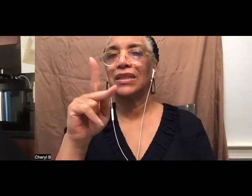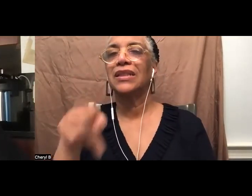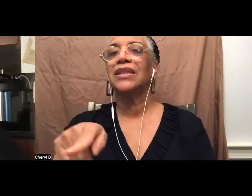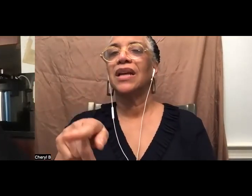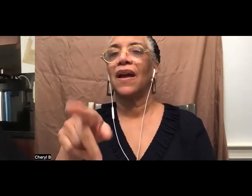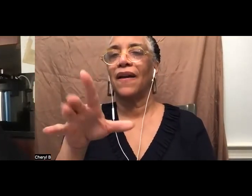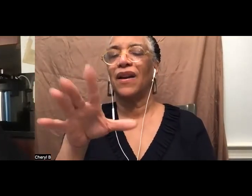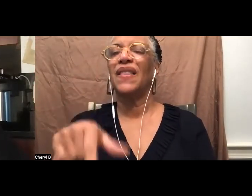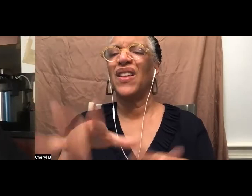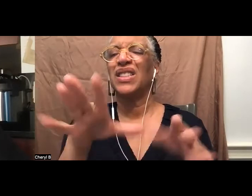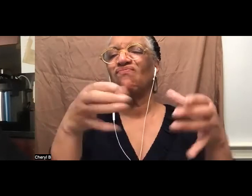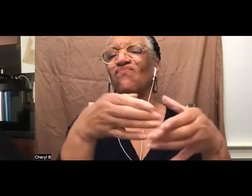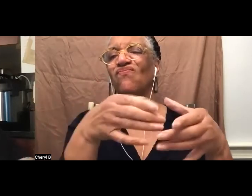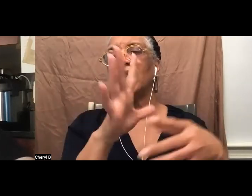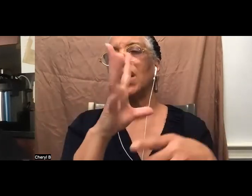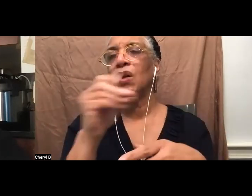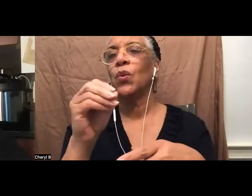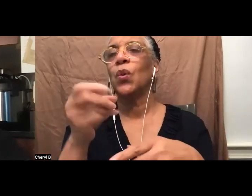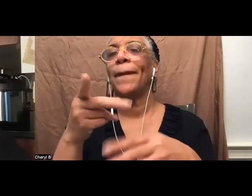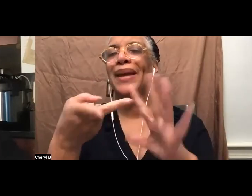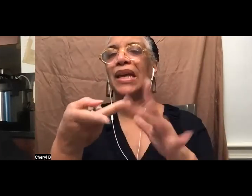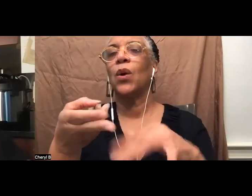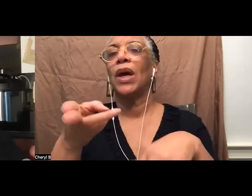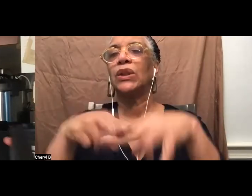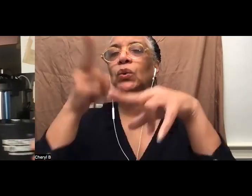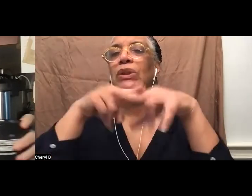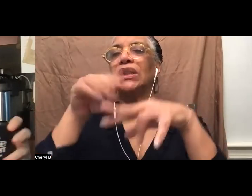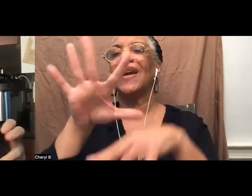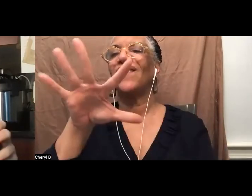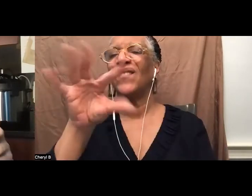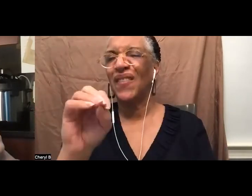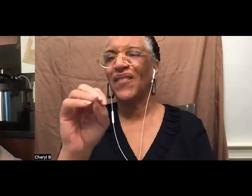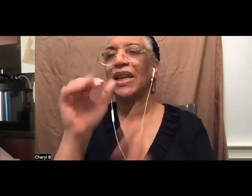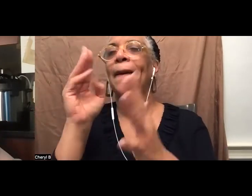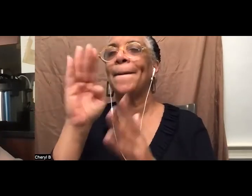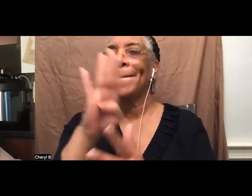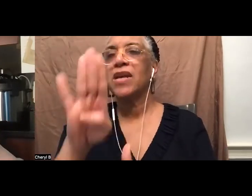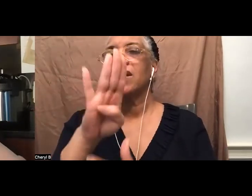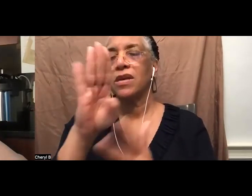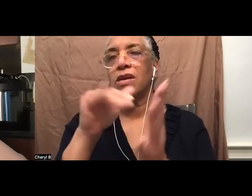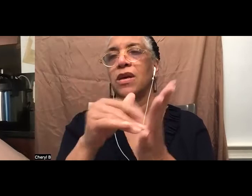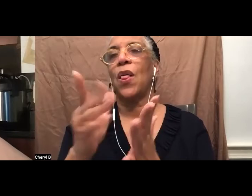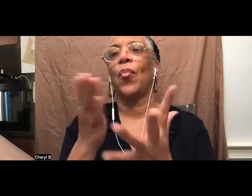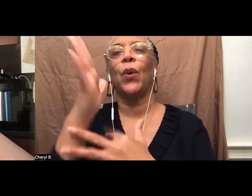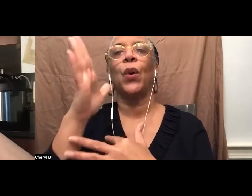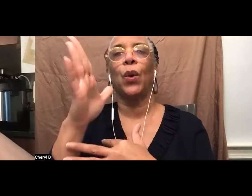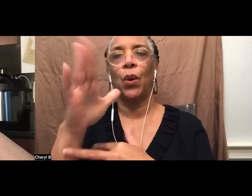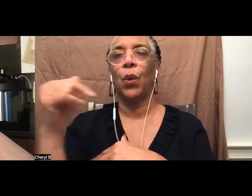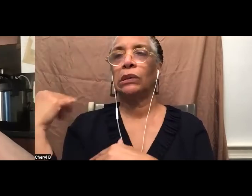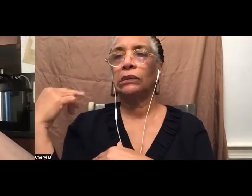a US Fracked gas surge of 50 billion cubic meters Europe through at least 2030.